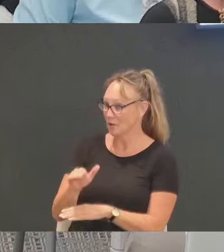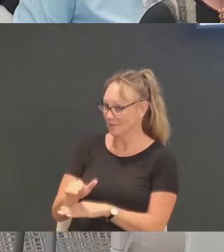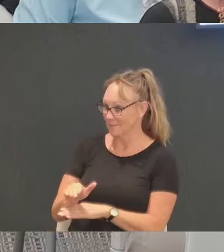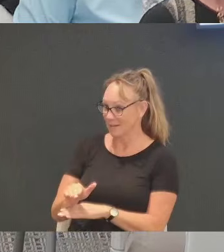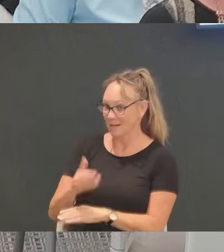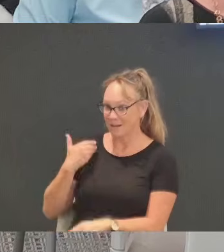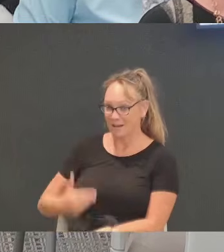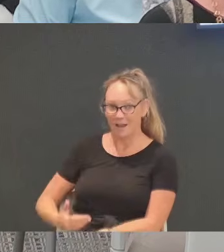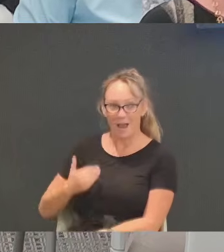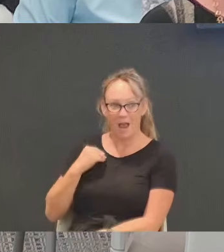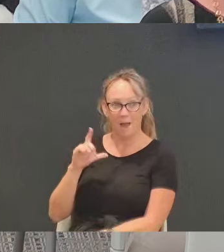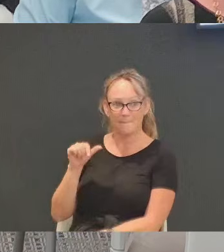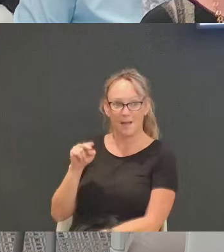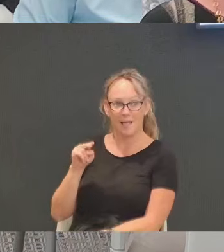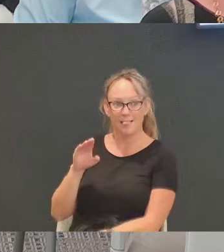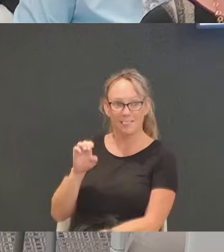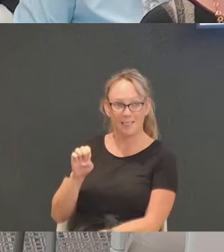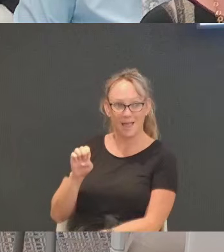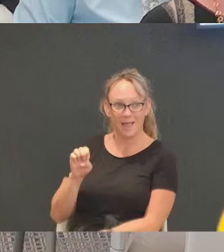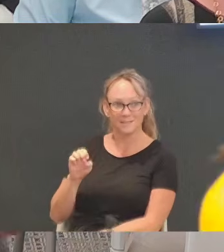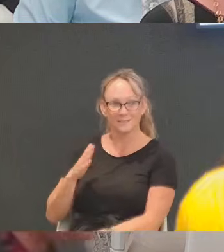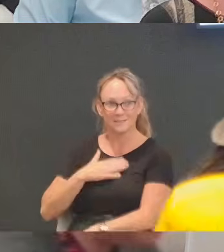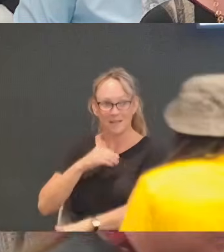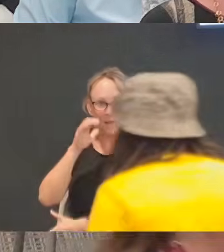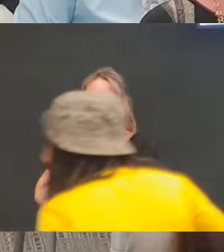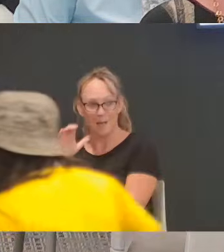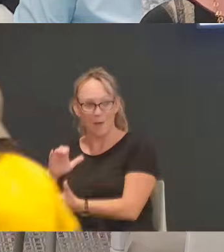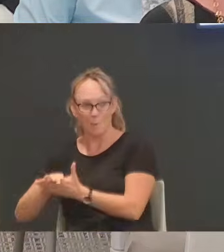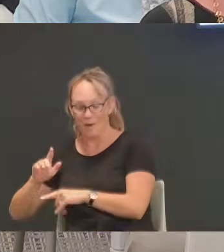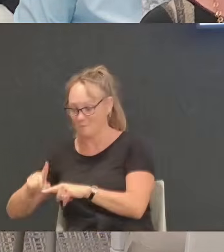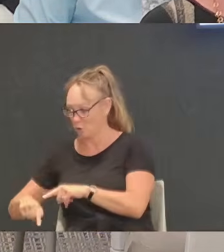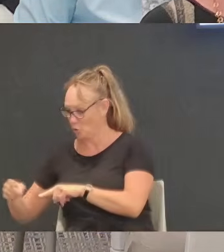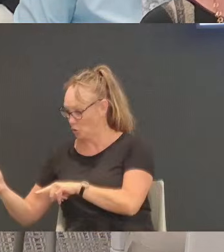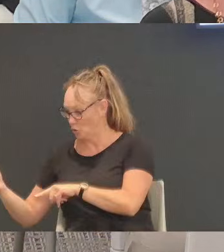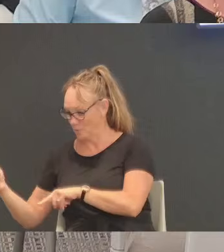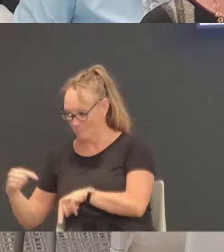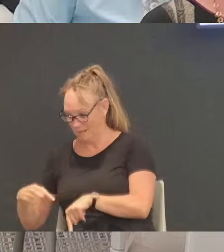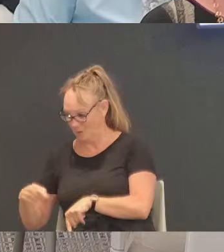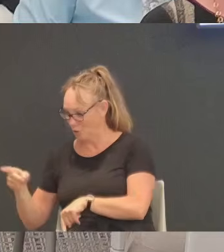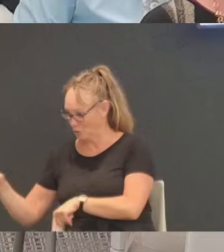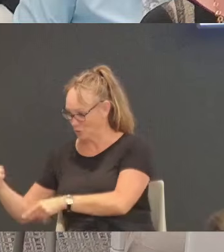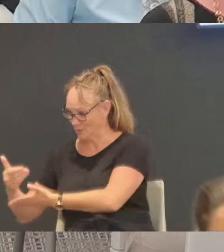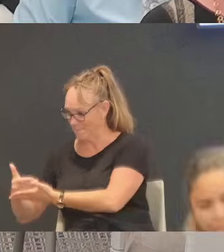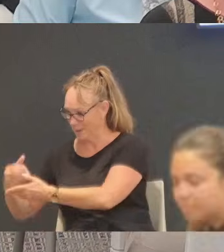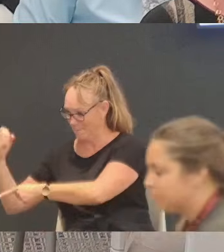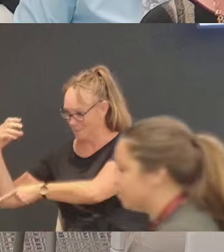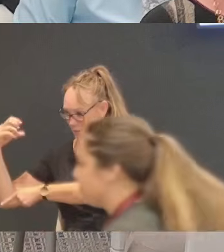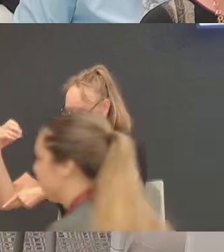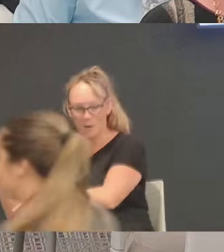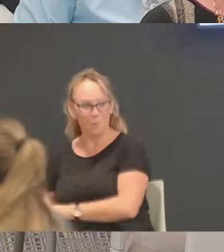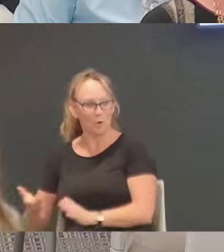Aaron couldn't be here because she's at a baby shower. And this is Lola. We're blessed to have